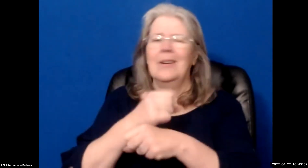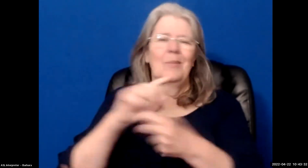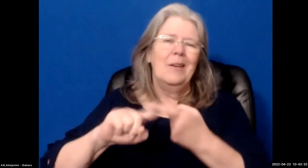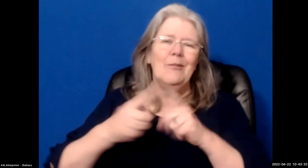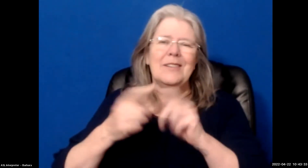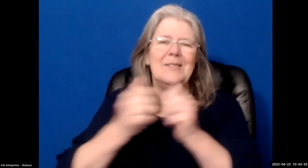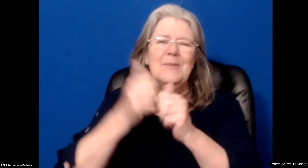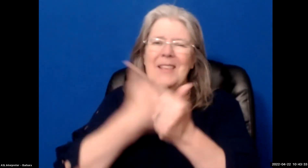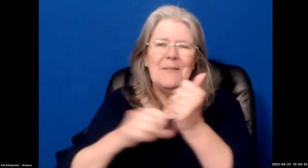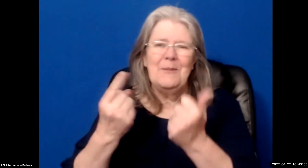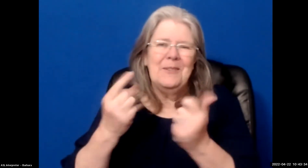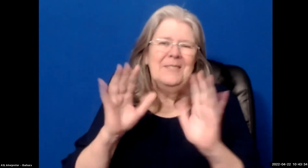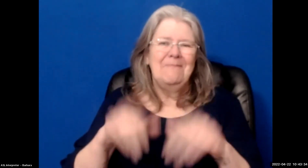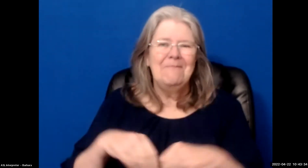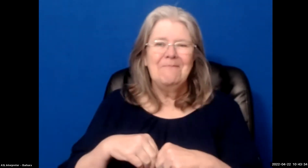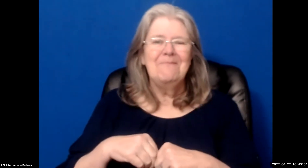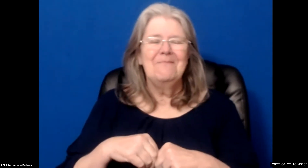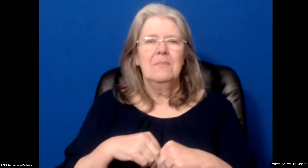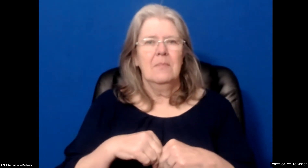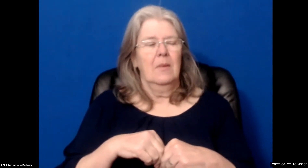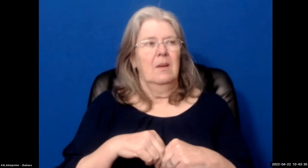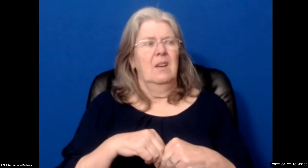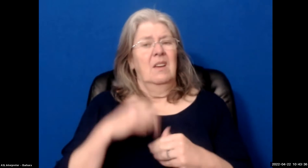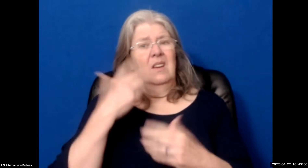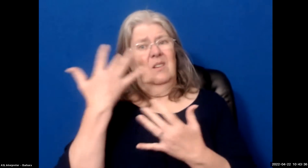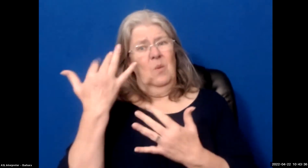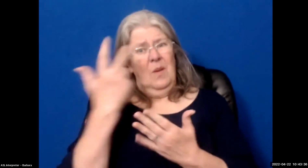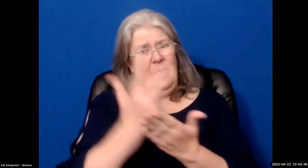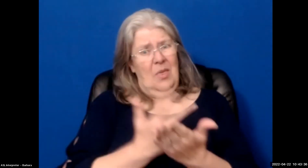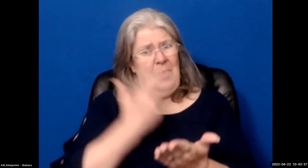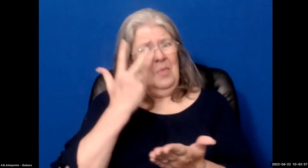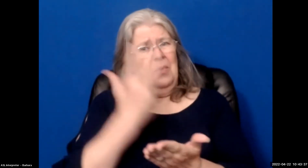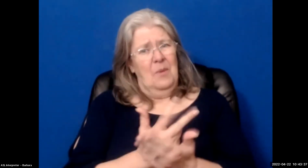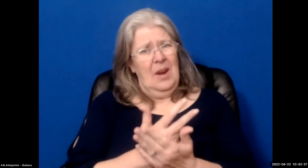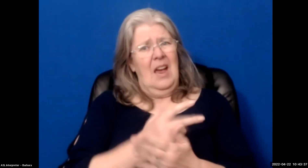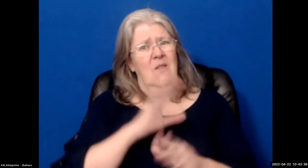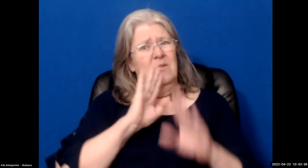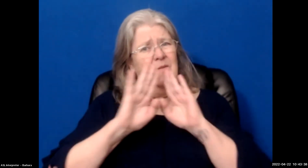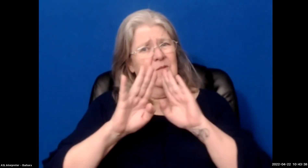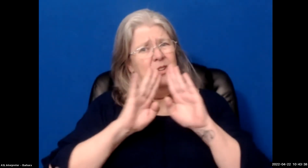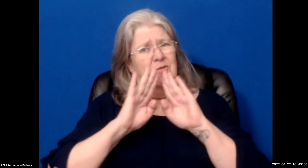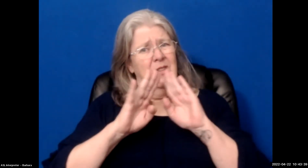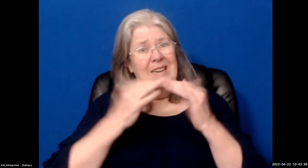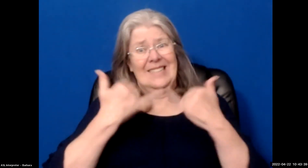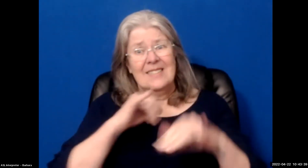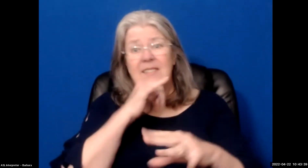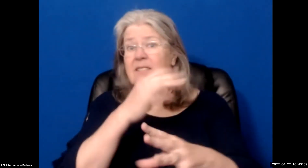Peggy: That must have been really frustrating to wait three hours and then not be able to get the vaccine for him.